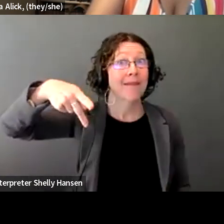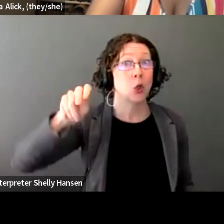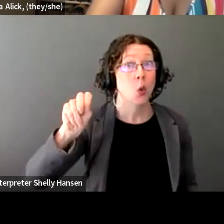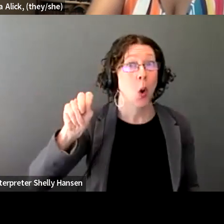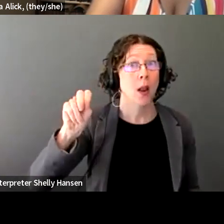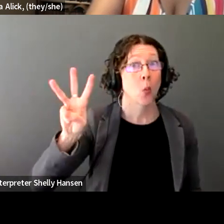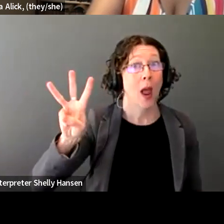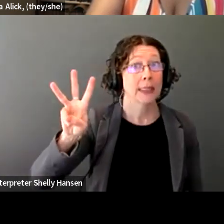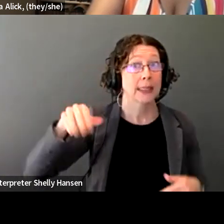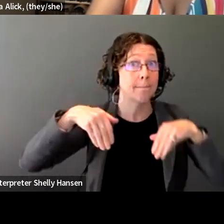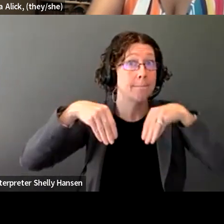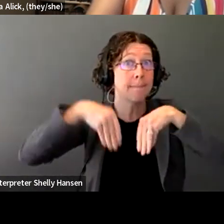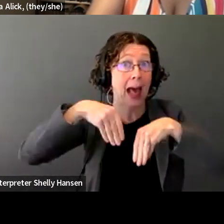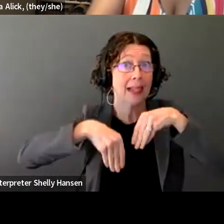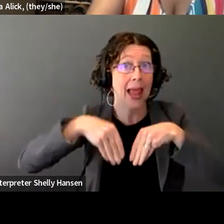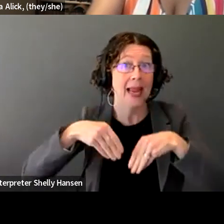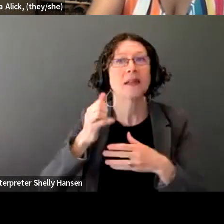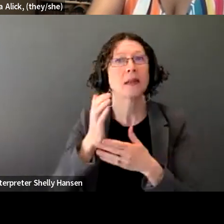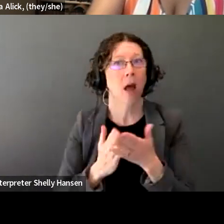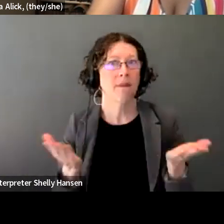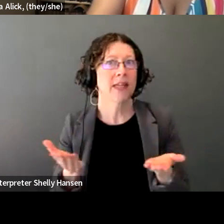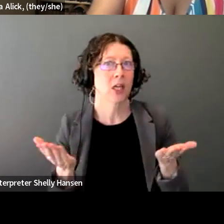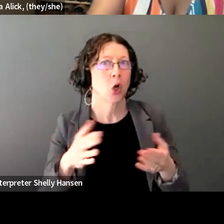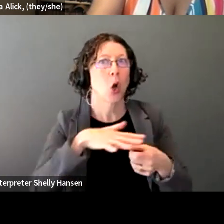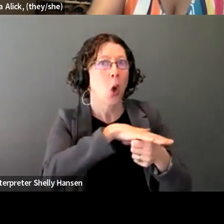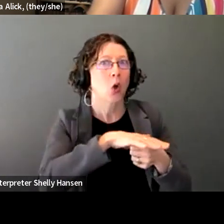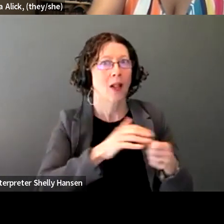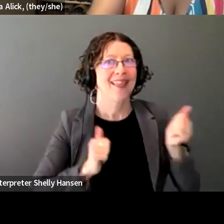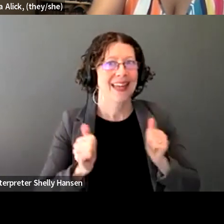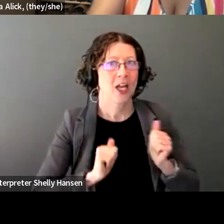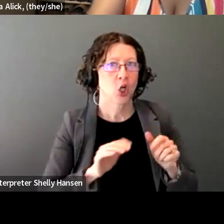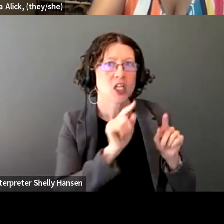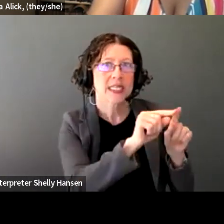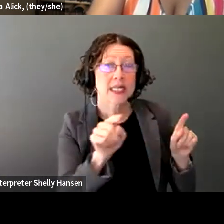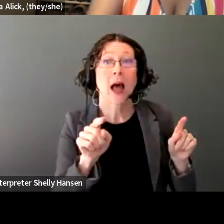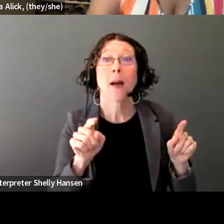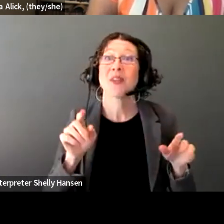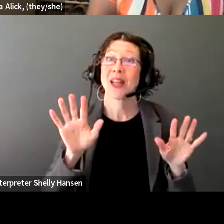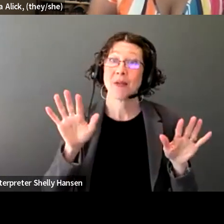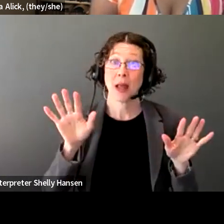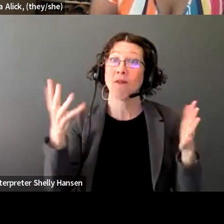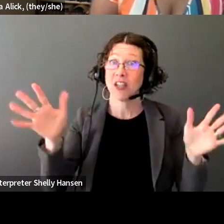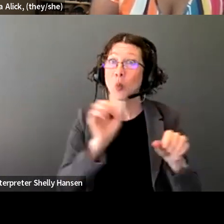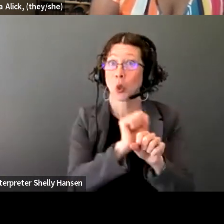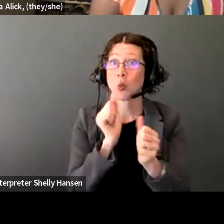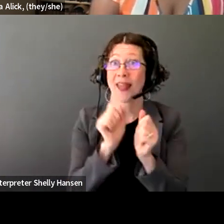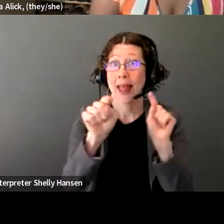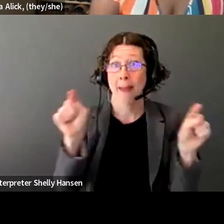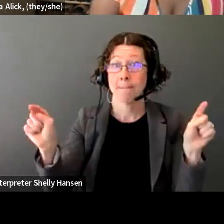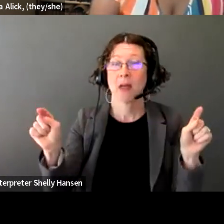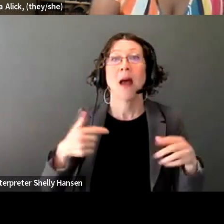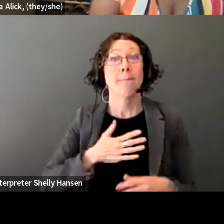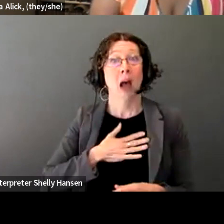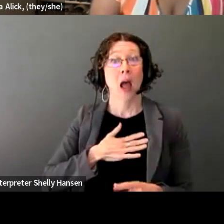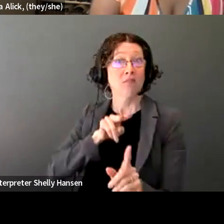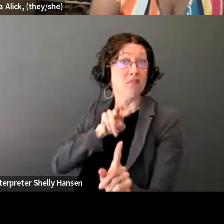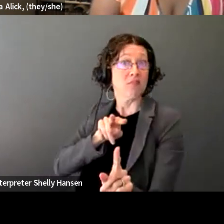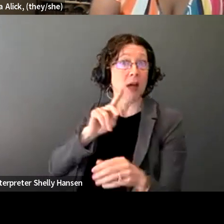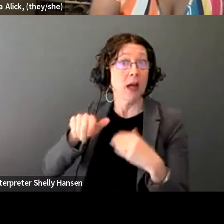And some of the local theaters, how I look at support is the fact that they hire you,